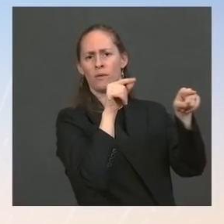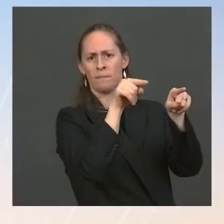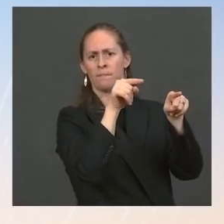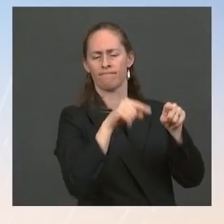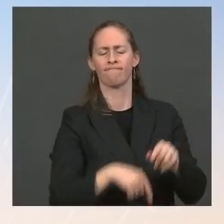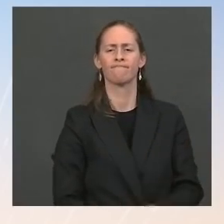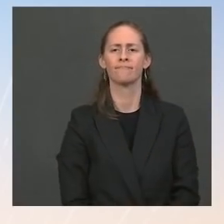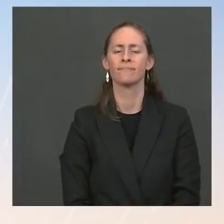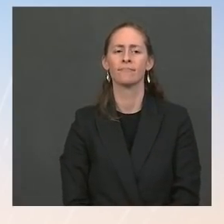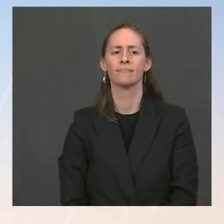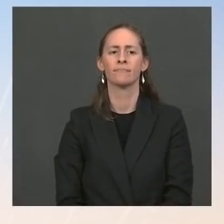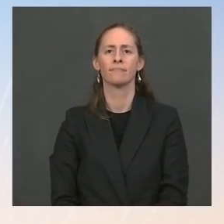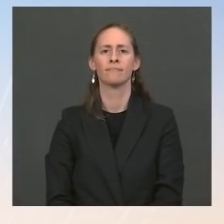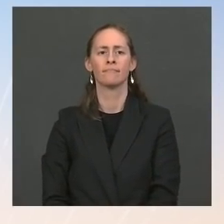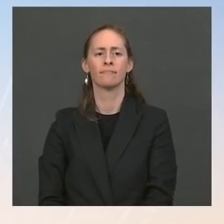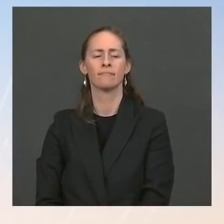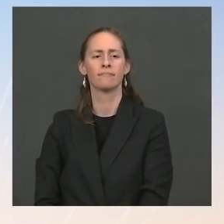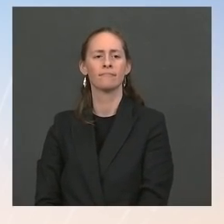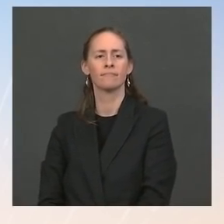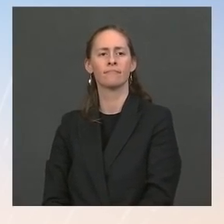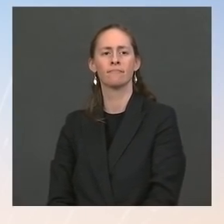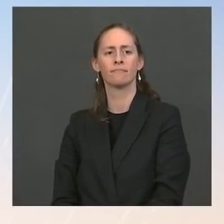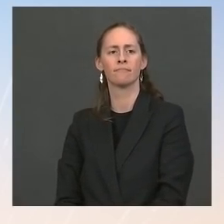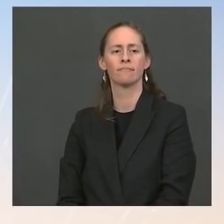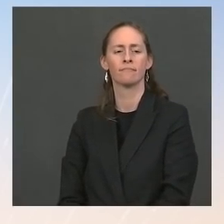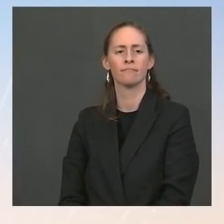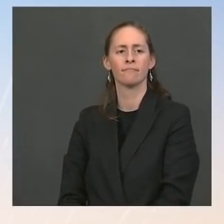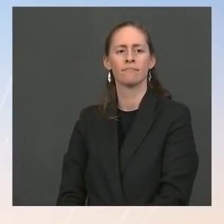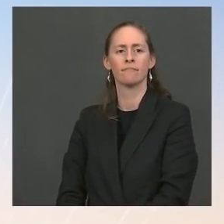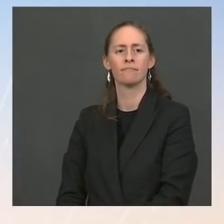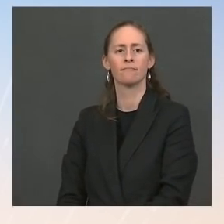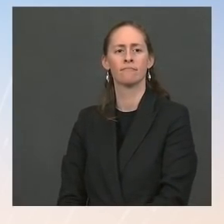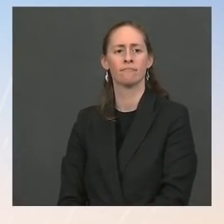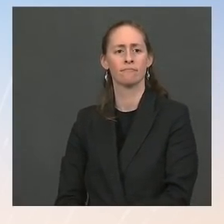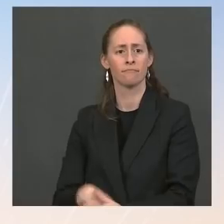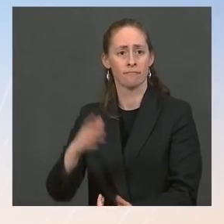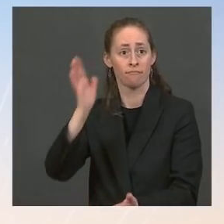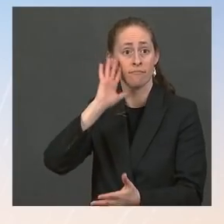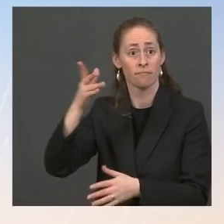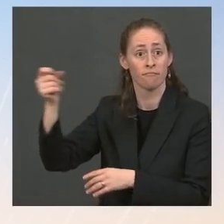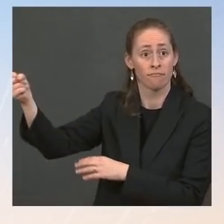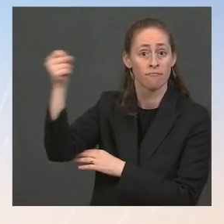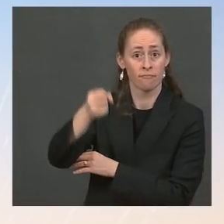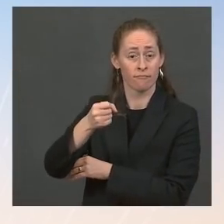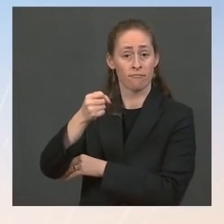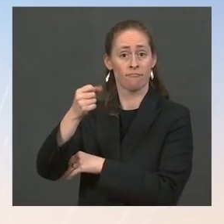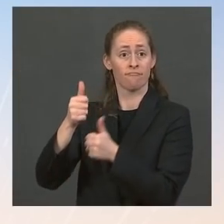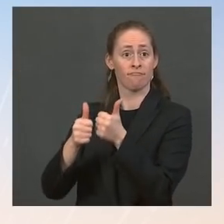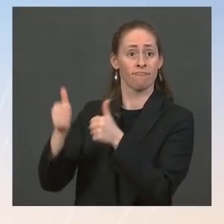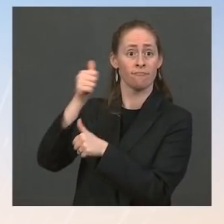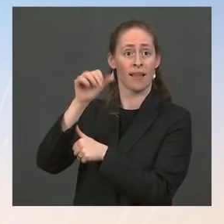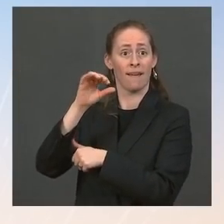Does the President intend to announce his pick for Fed chair this week? Ms. Psaki: We'll see. I have nothing to preview for you quite yet.